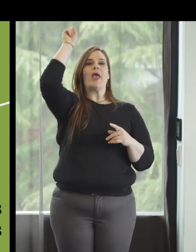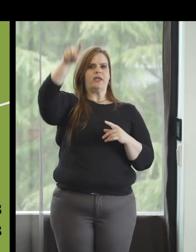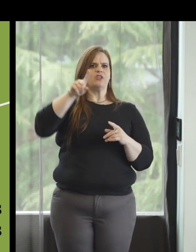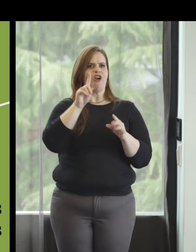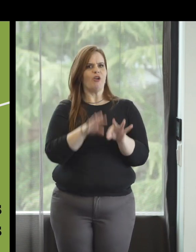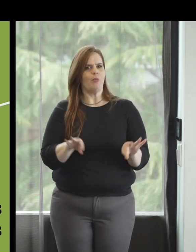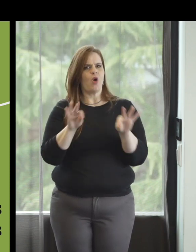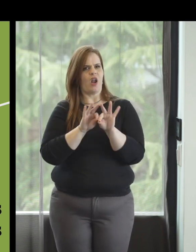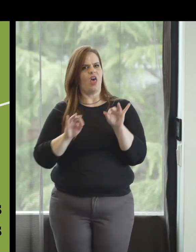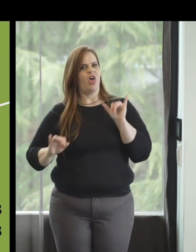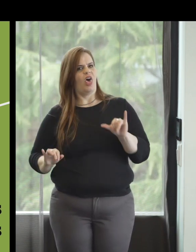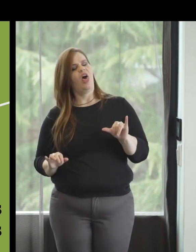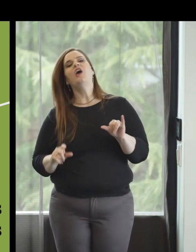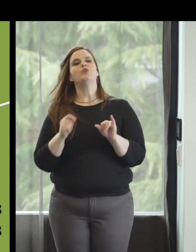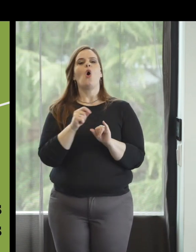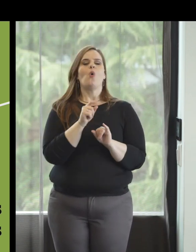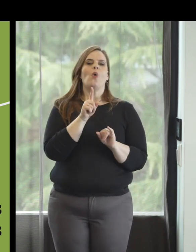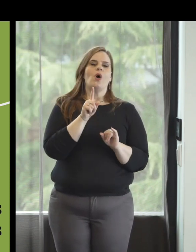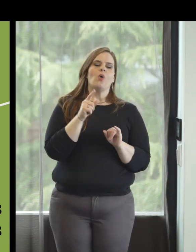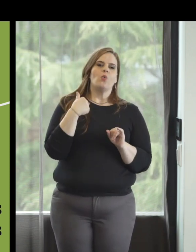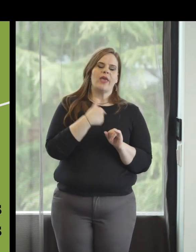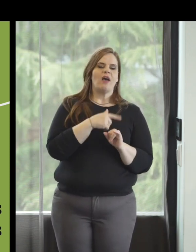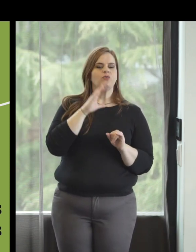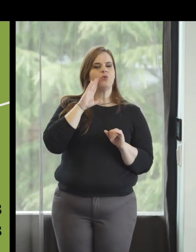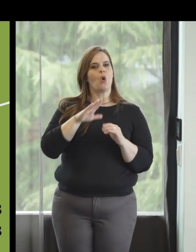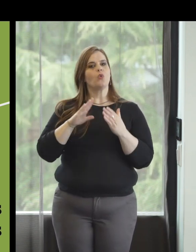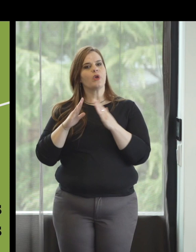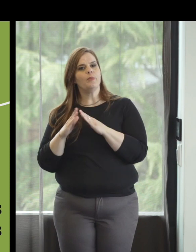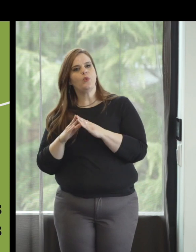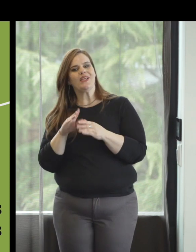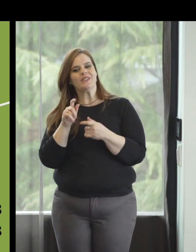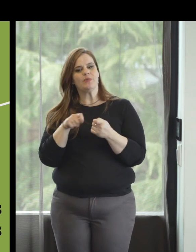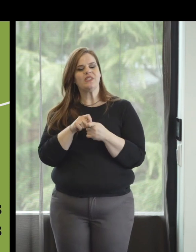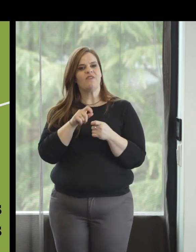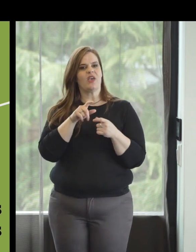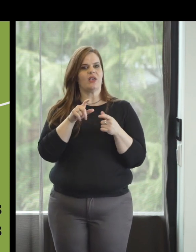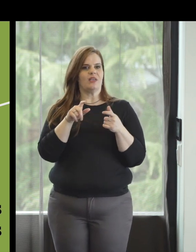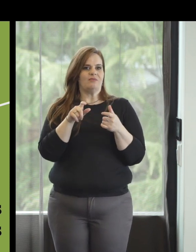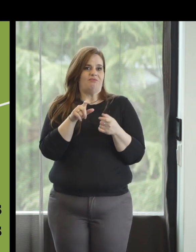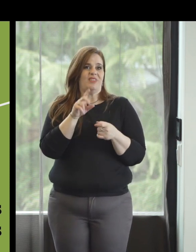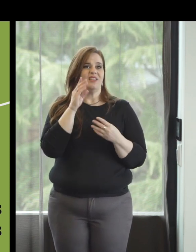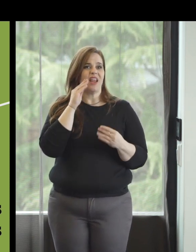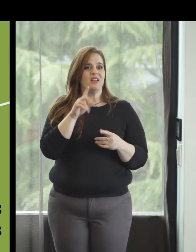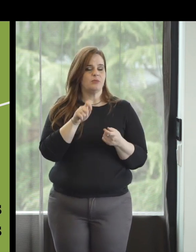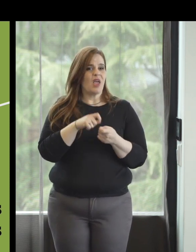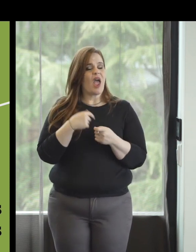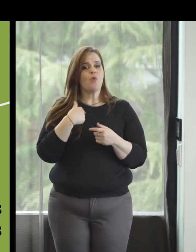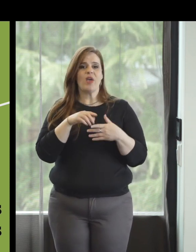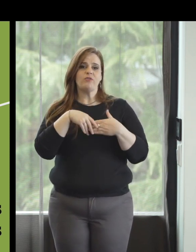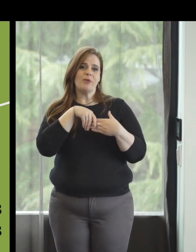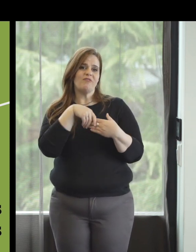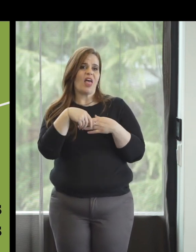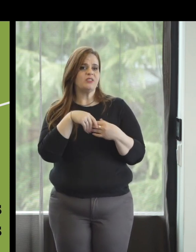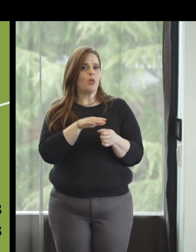part of the data specs we have to be able to highlight that and be flexible enough in the schema to accommodate